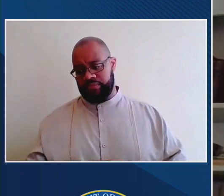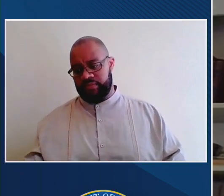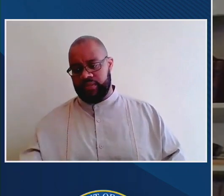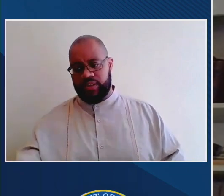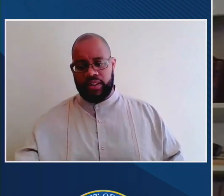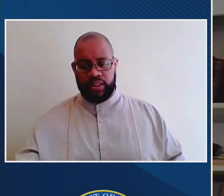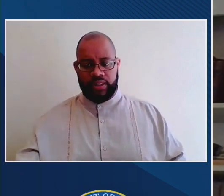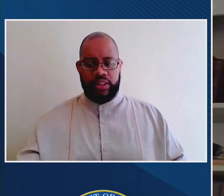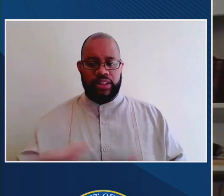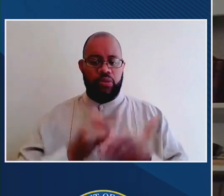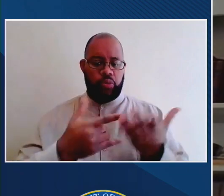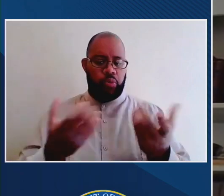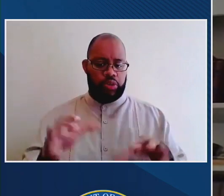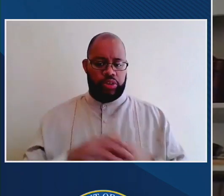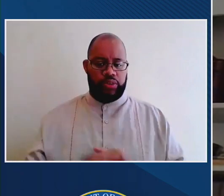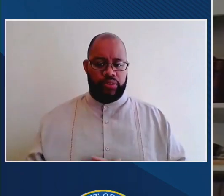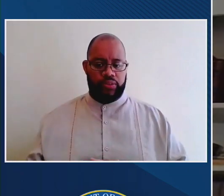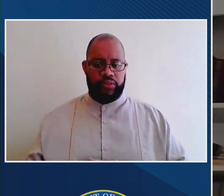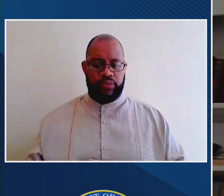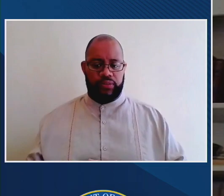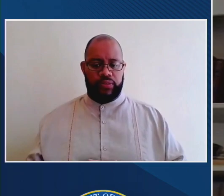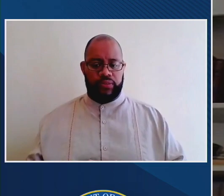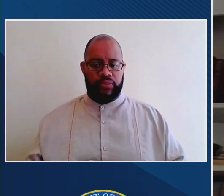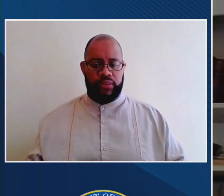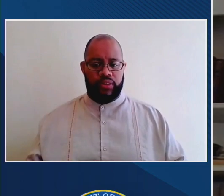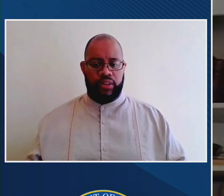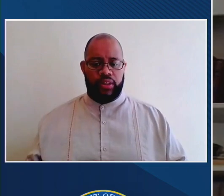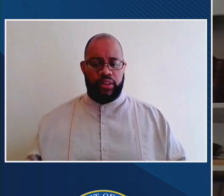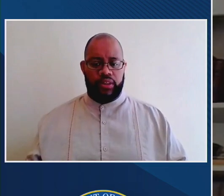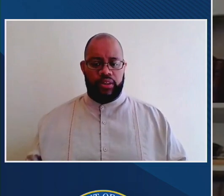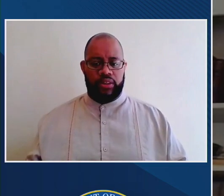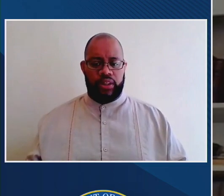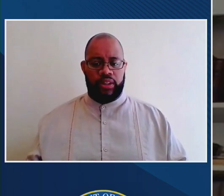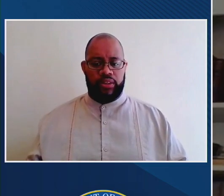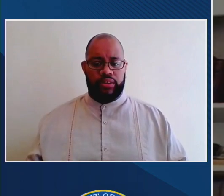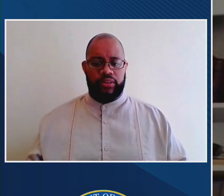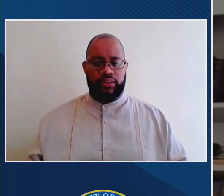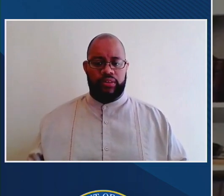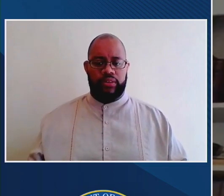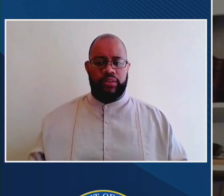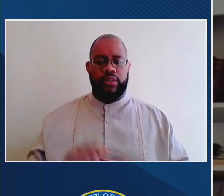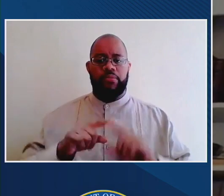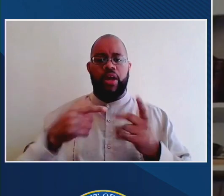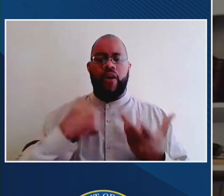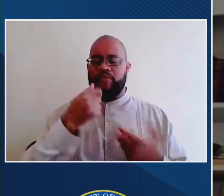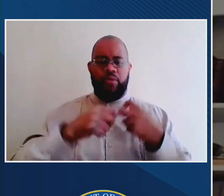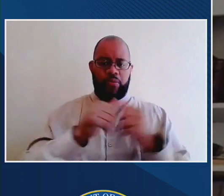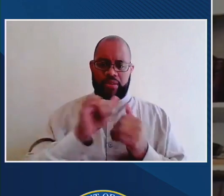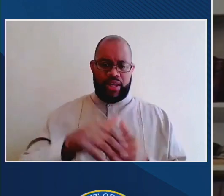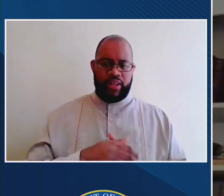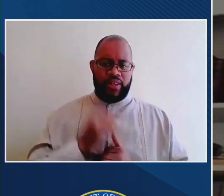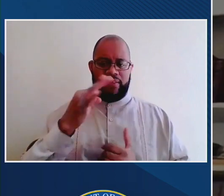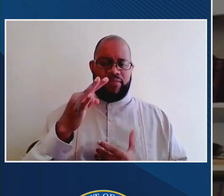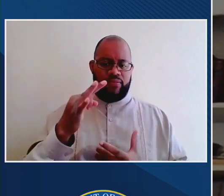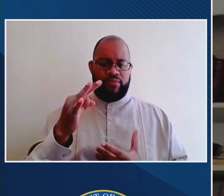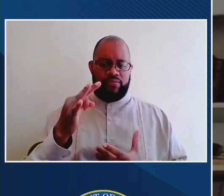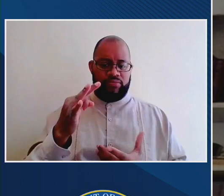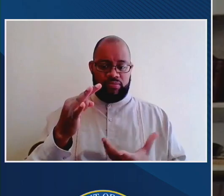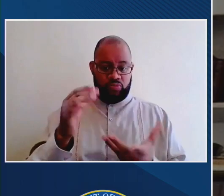to do. I don't have a problem with that if everybody's amenable to that. I we want to